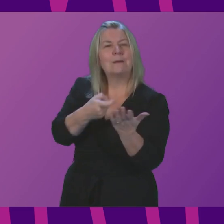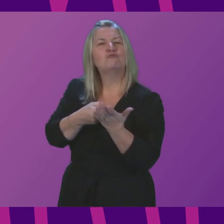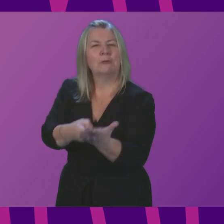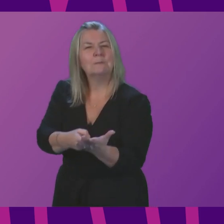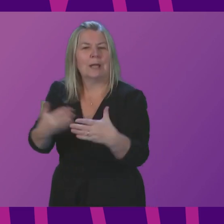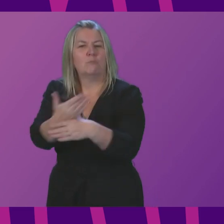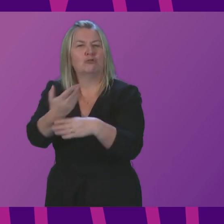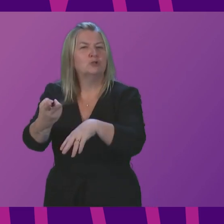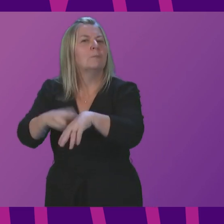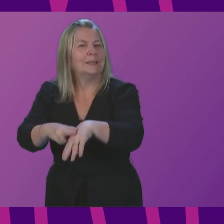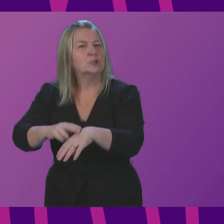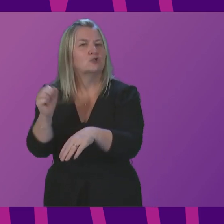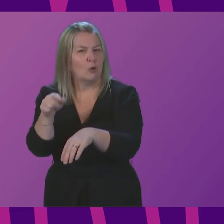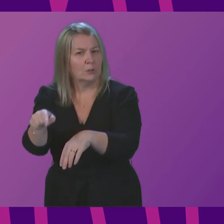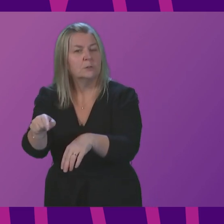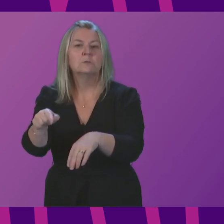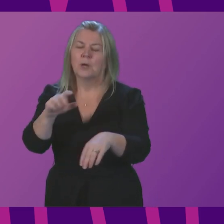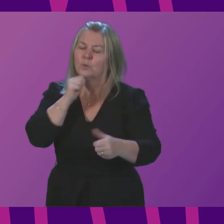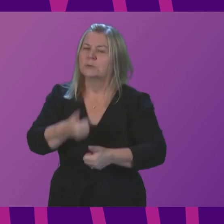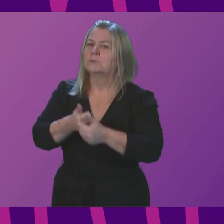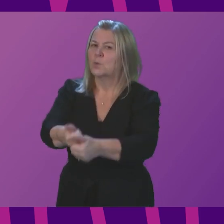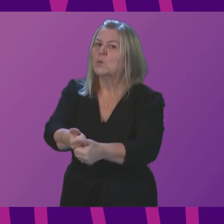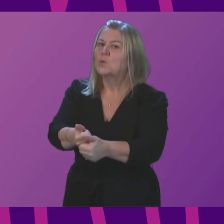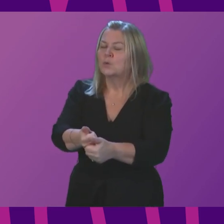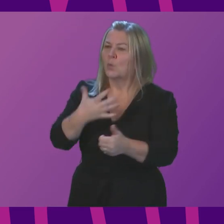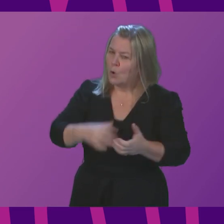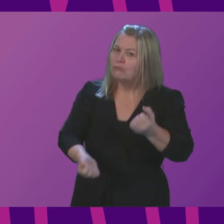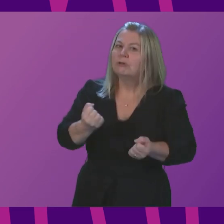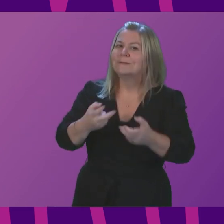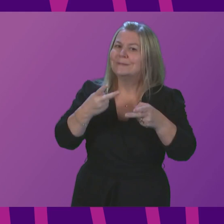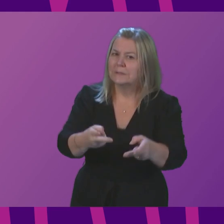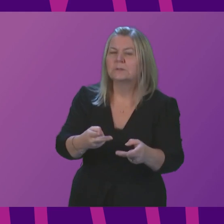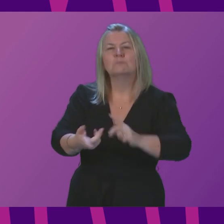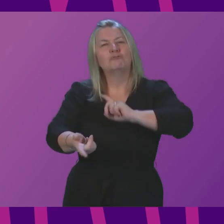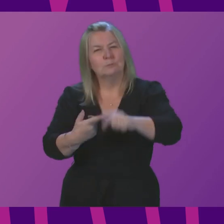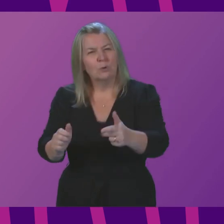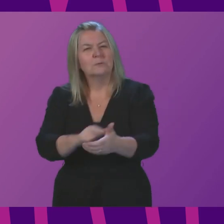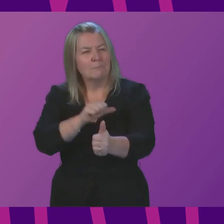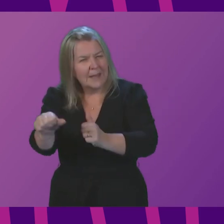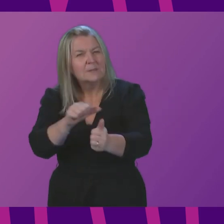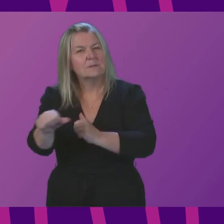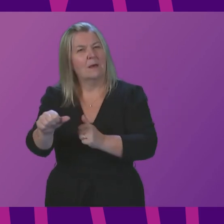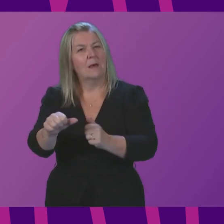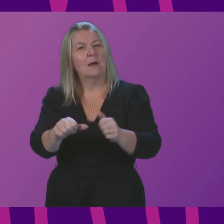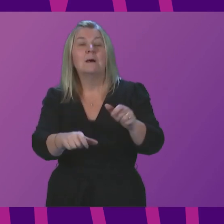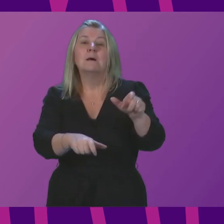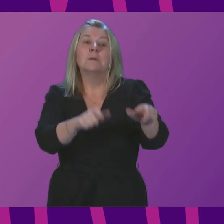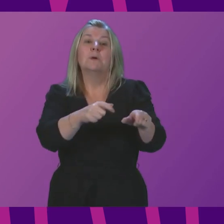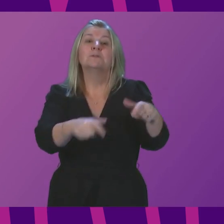for Police Scotland. We are determined to ensure that the justice system responds better to the needs of survivors in Scotland, and we will continue to prioritise support for